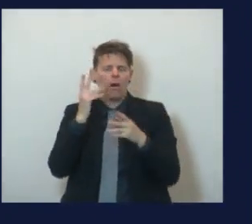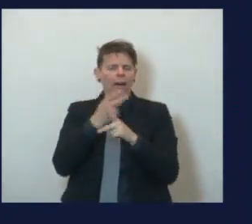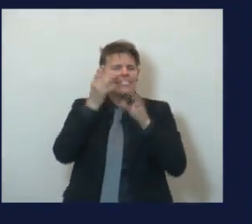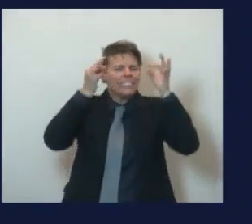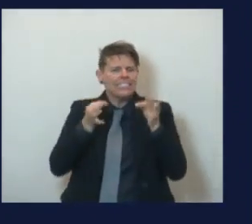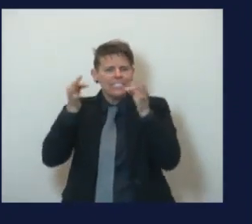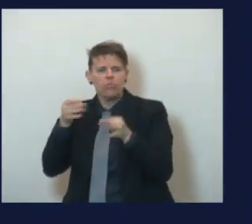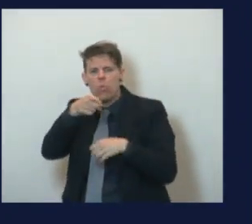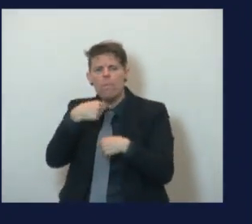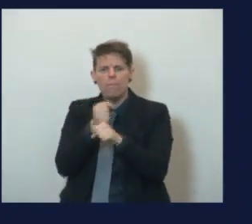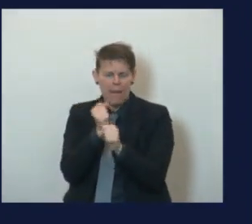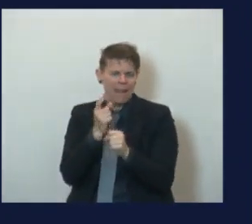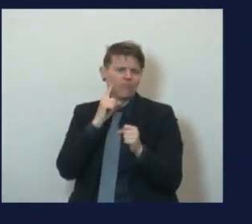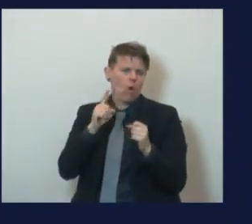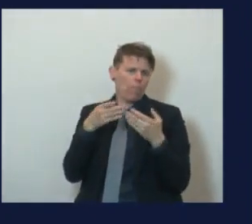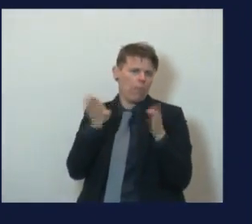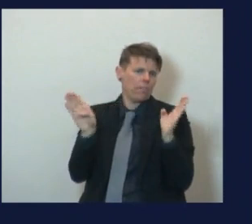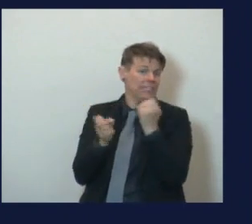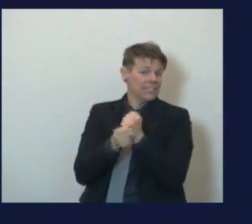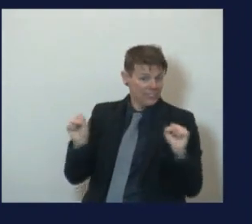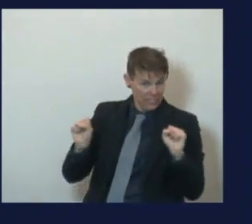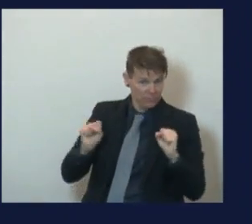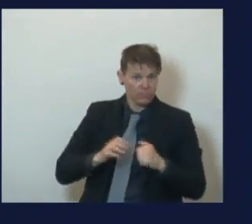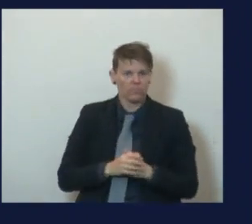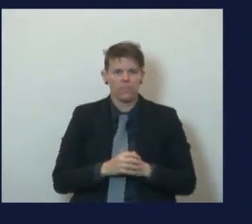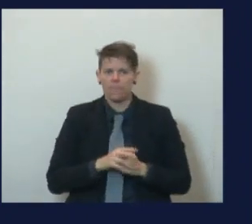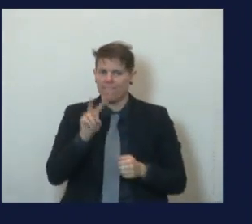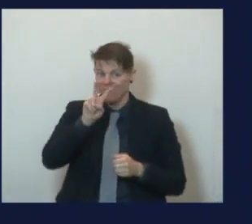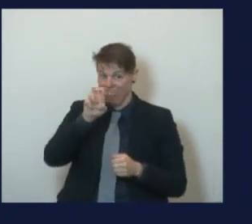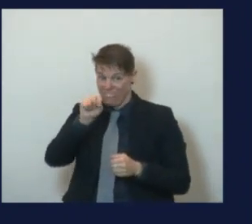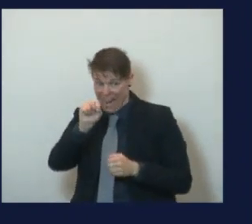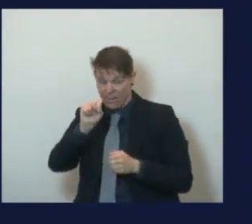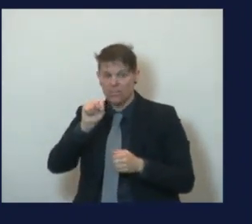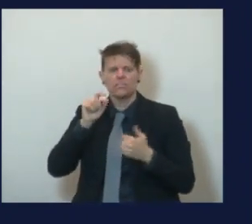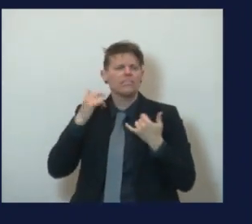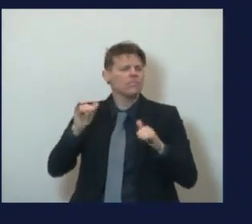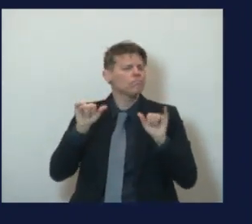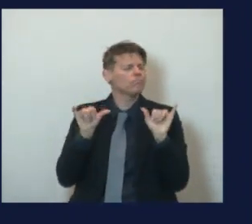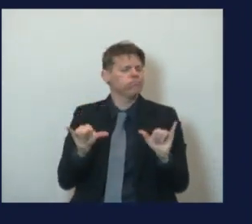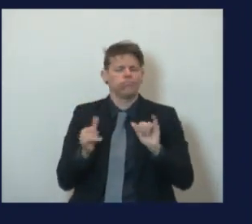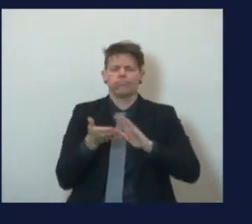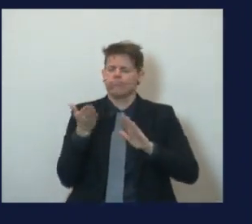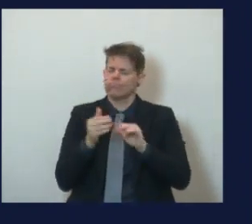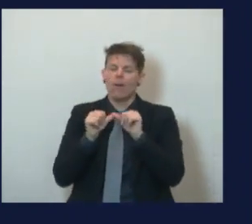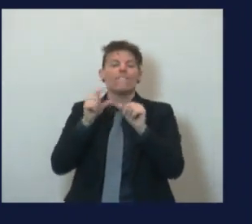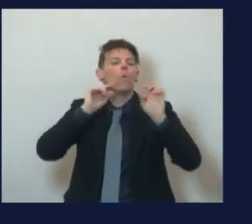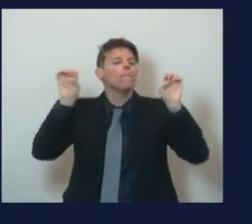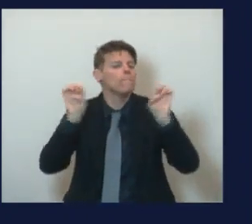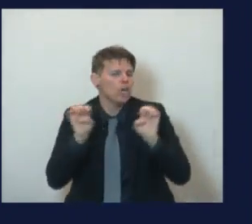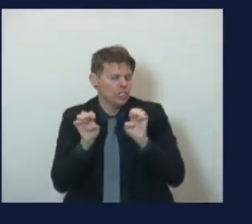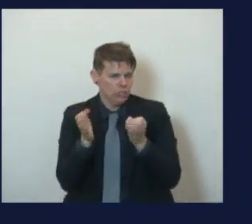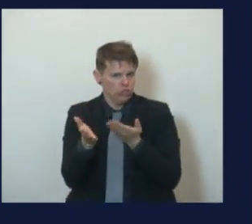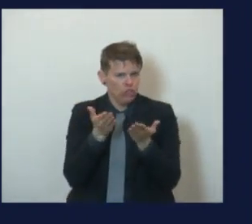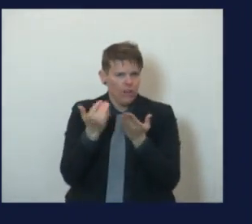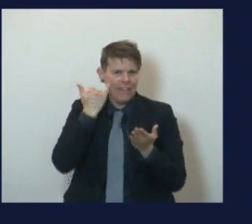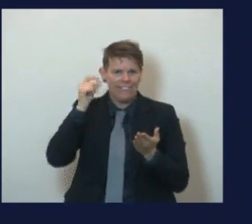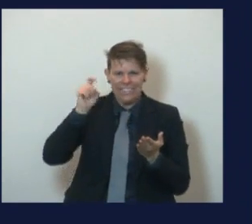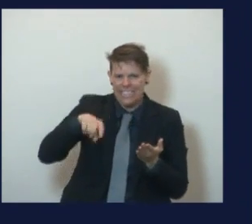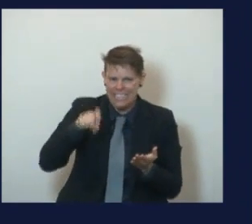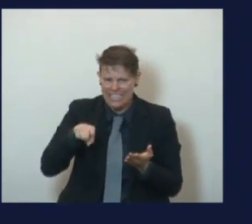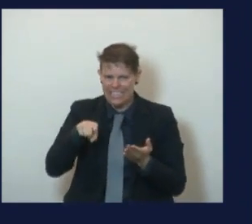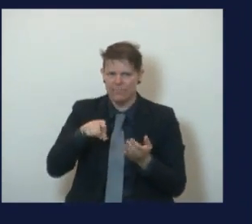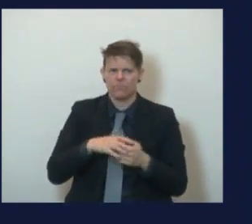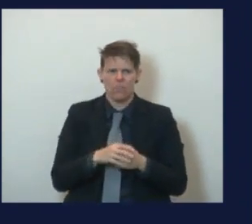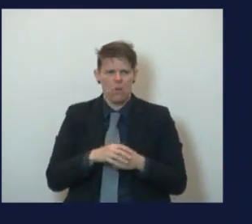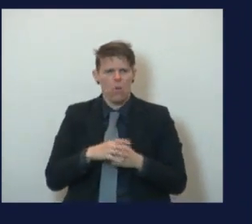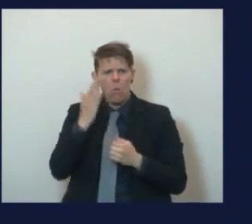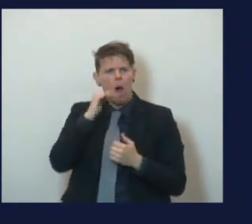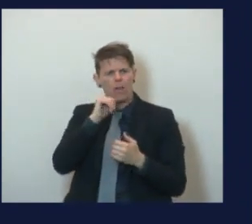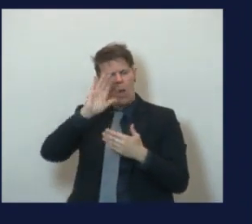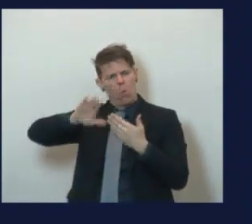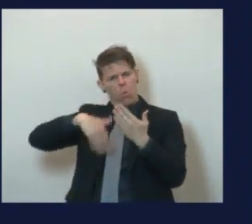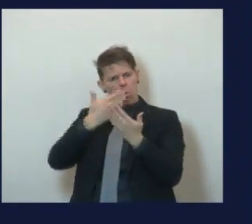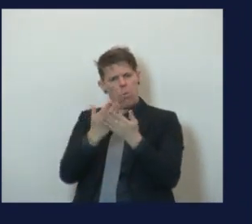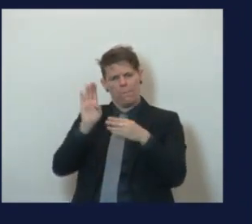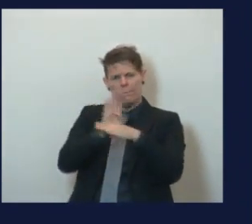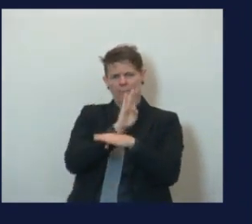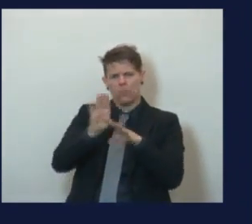WE’RE GOING TO TALK ABOUT THE STANDARDS FOR THAT AND HOW YOU CAN MAKE THOSE AS SAFE AS POSSIBLE FOR THE PUBLIC VETERINARIANS ALWAYS COULD OPERATE IN AN EMERGENCY SERVICE